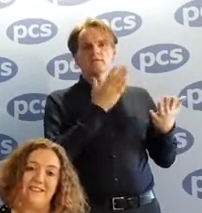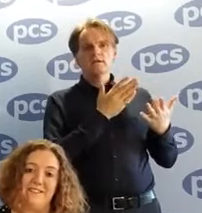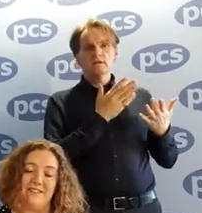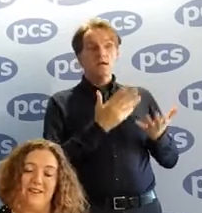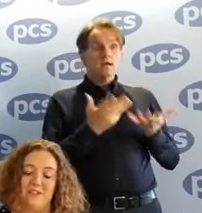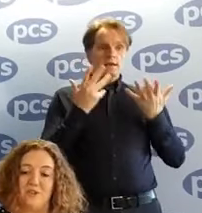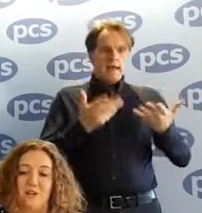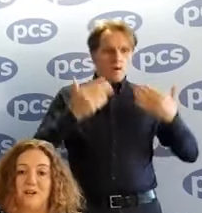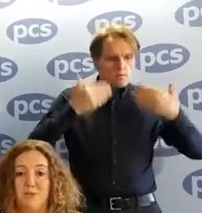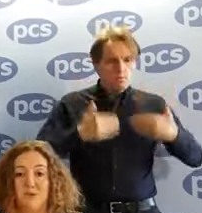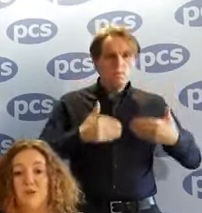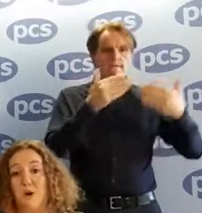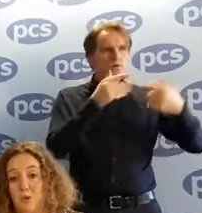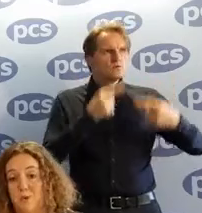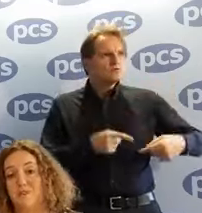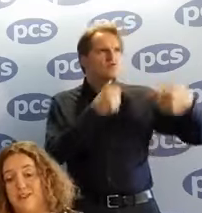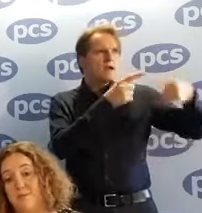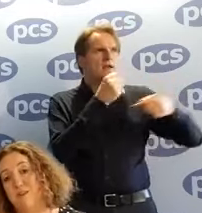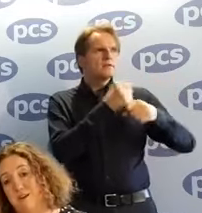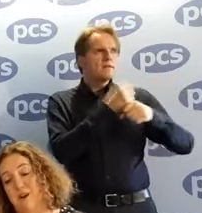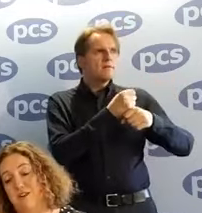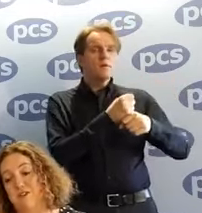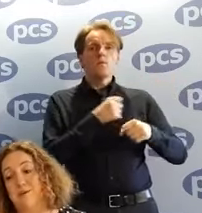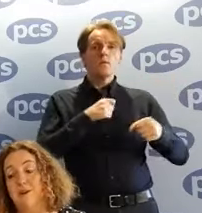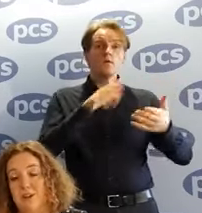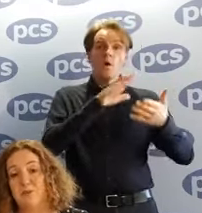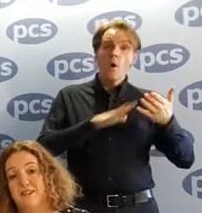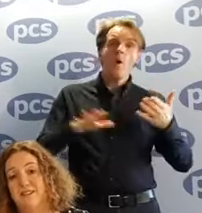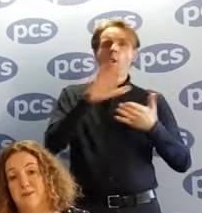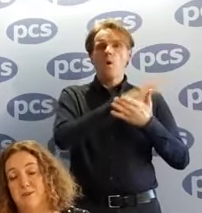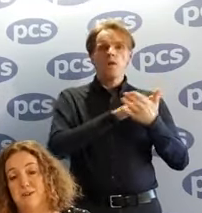is to try and push the whole of the DWP wages up to an acceptable